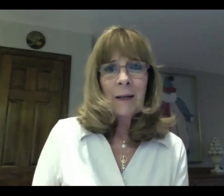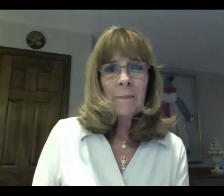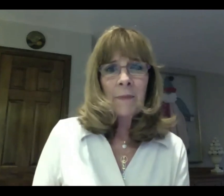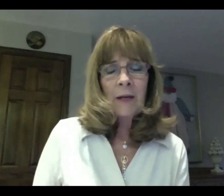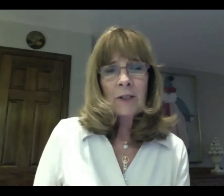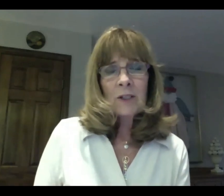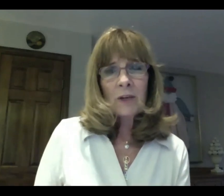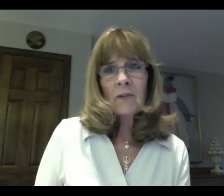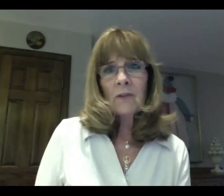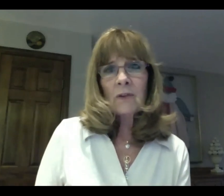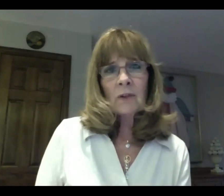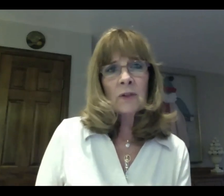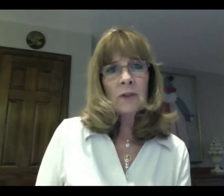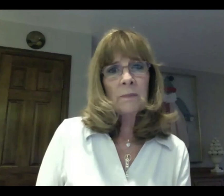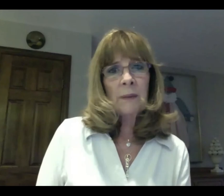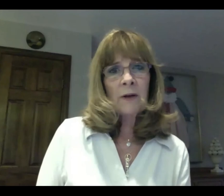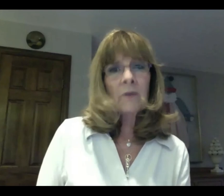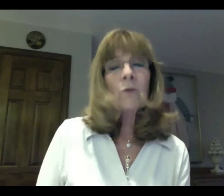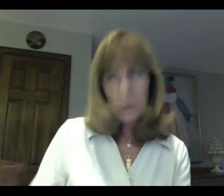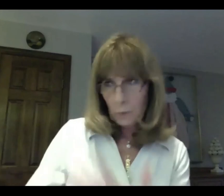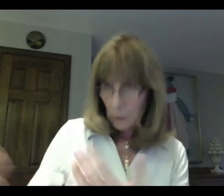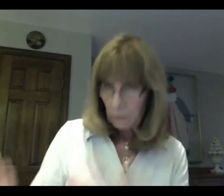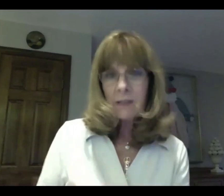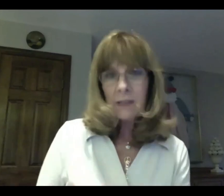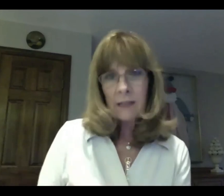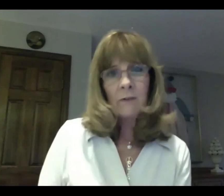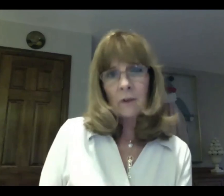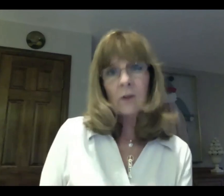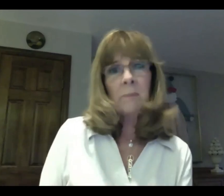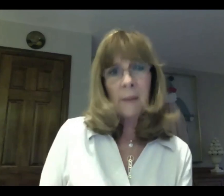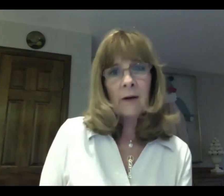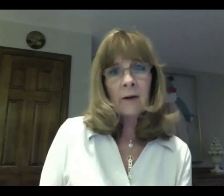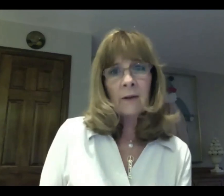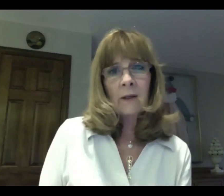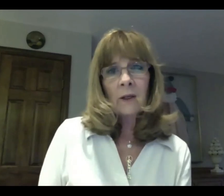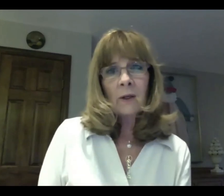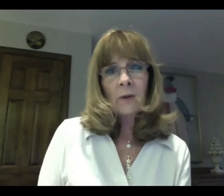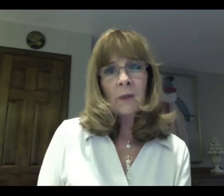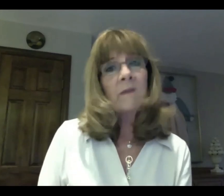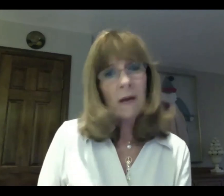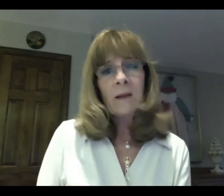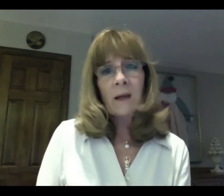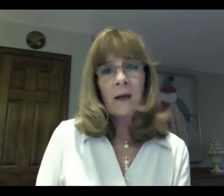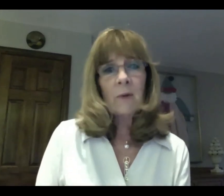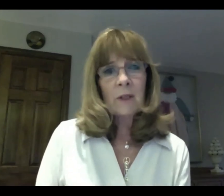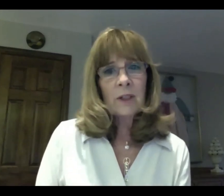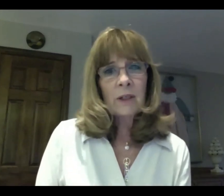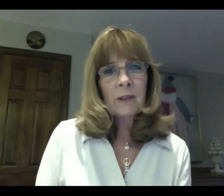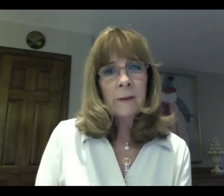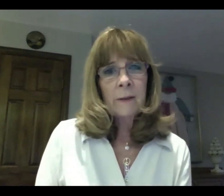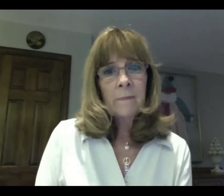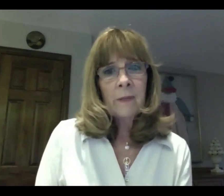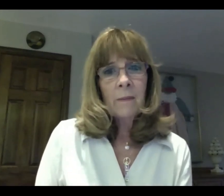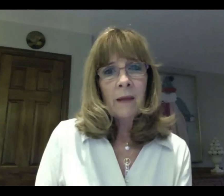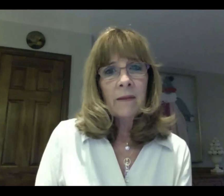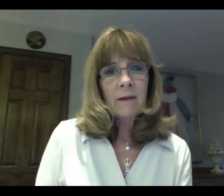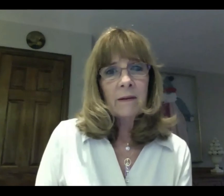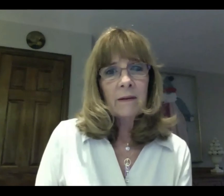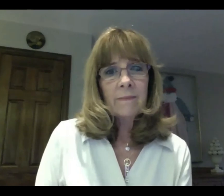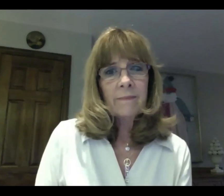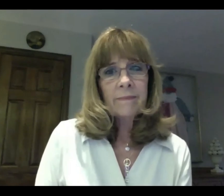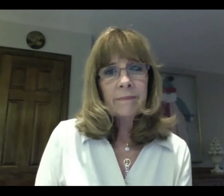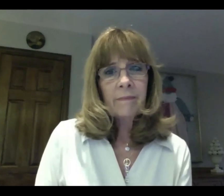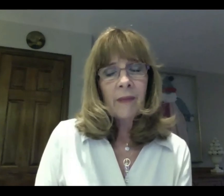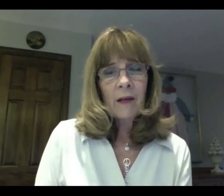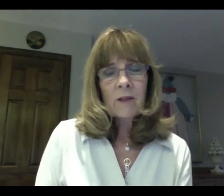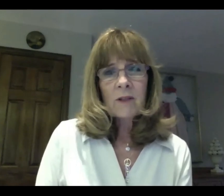They just learned better, the ones we received learned better with the sign language method. So